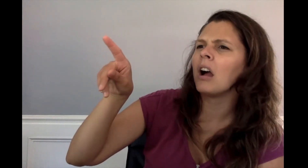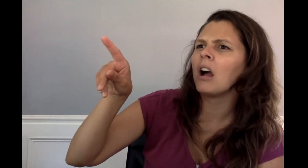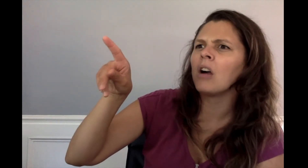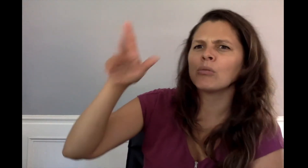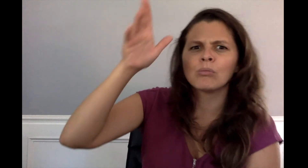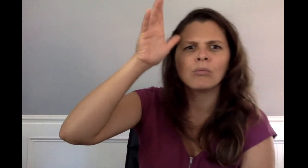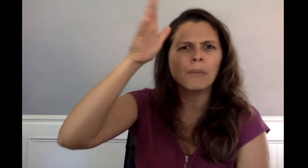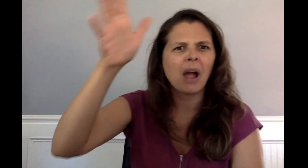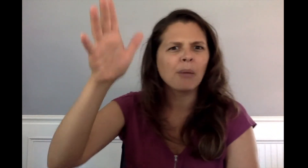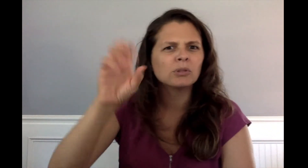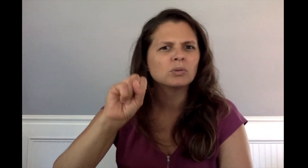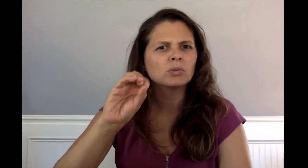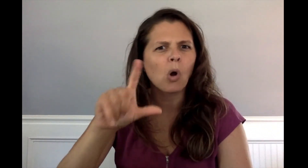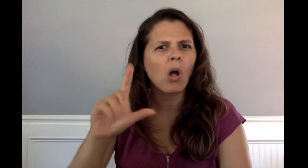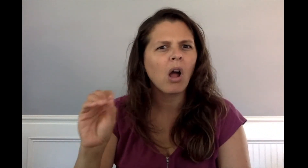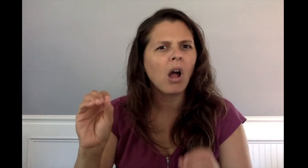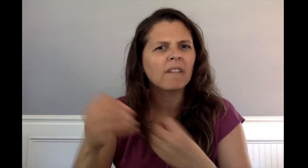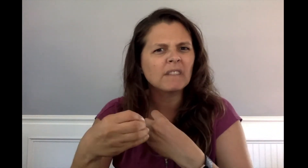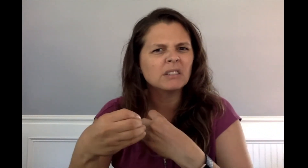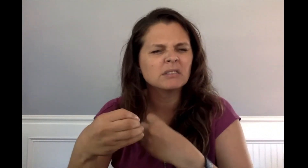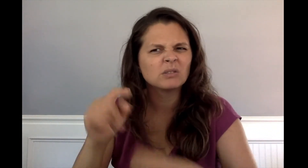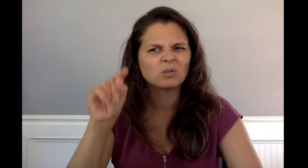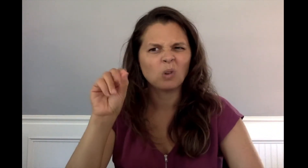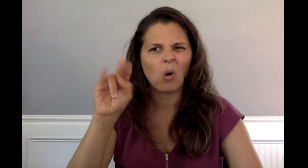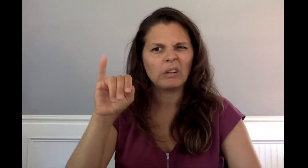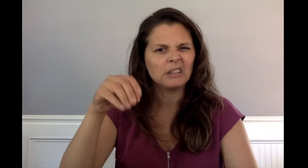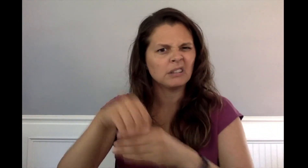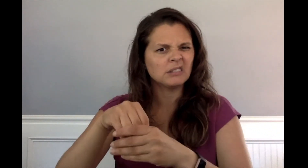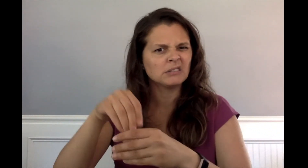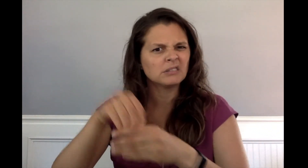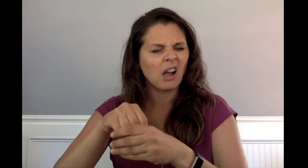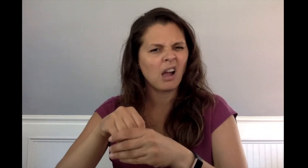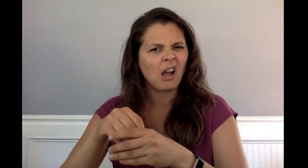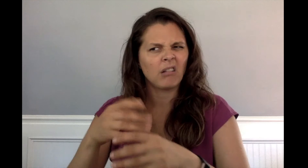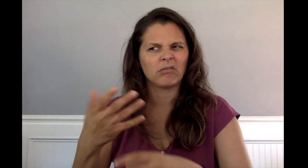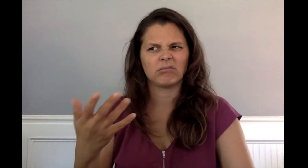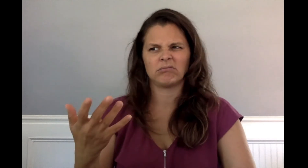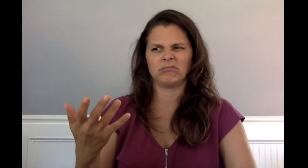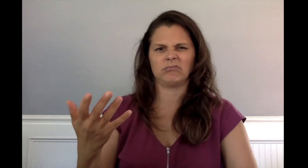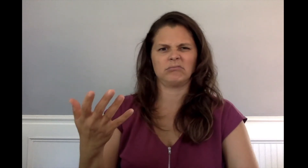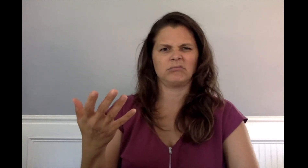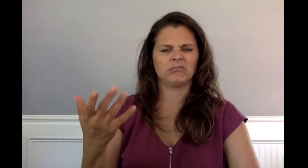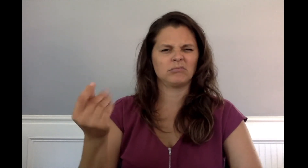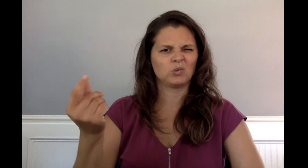A light turned on. Toni was in Grandpa Sol's study.